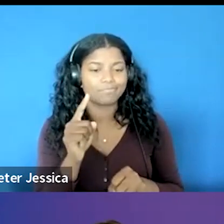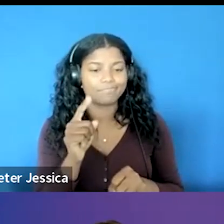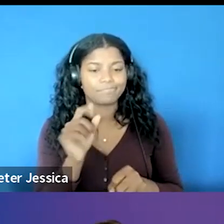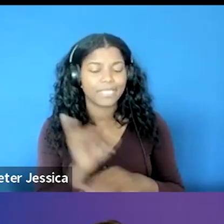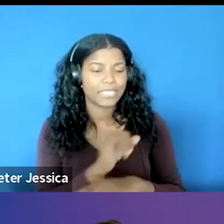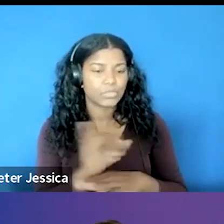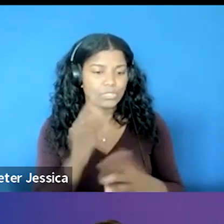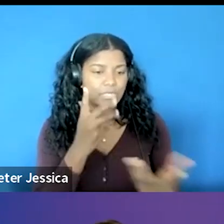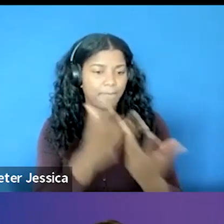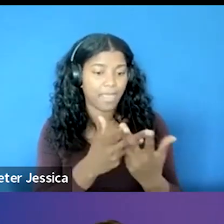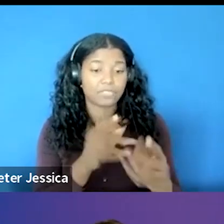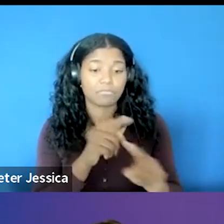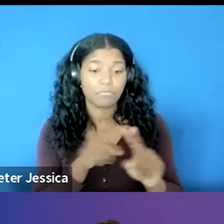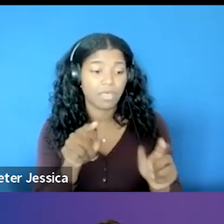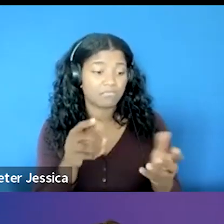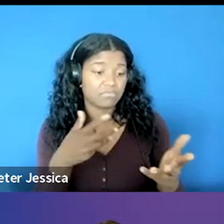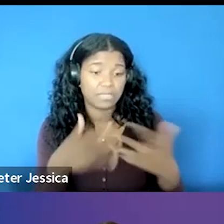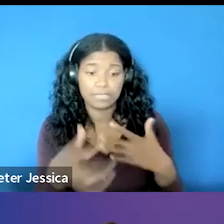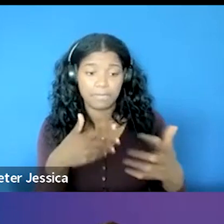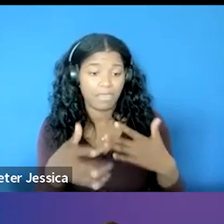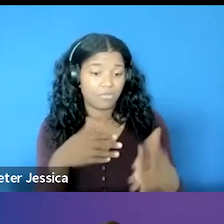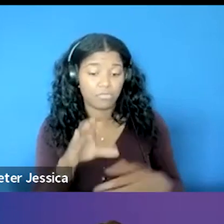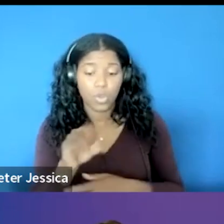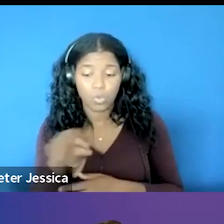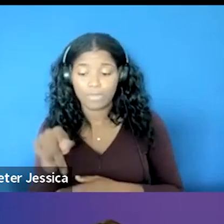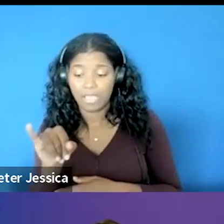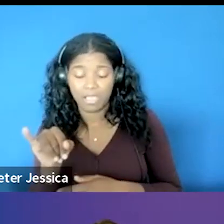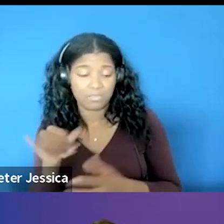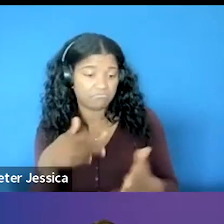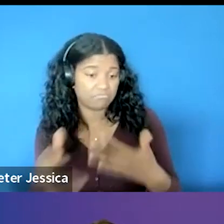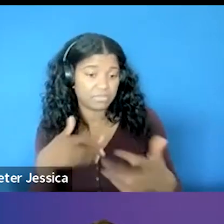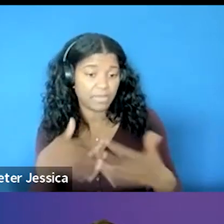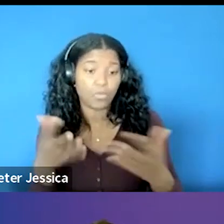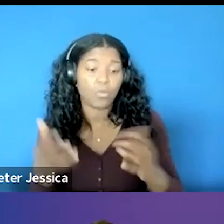But they could have whatever co-PIs they would like, or collaborators that are not serving